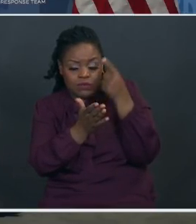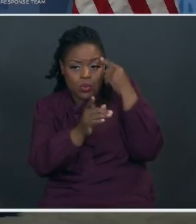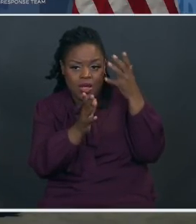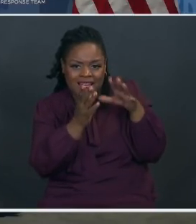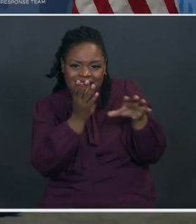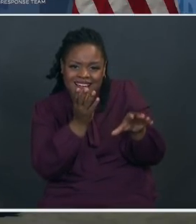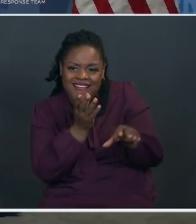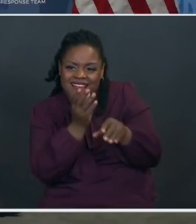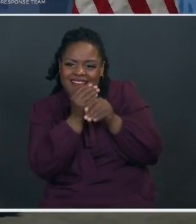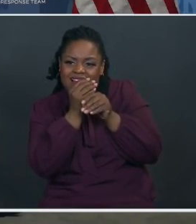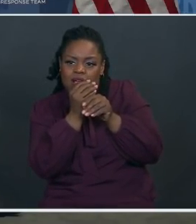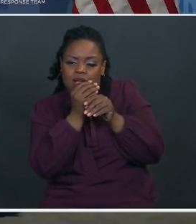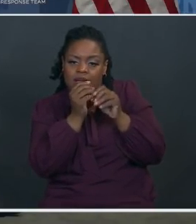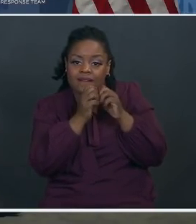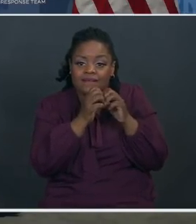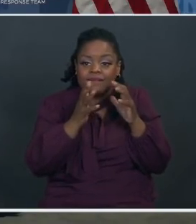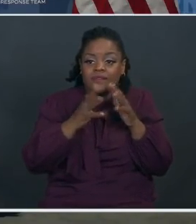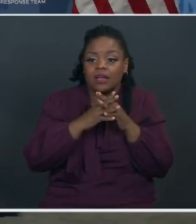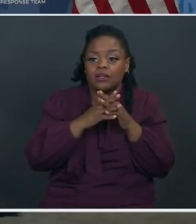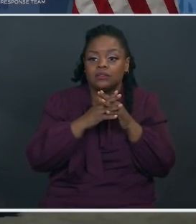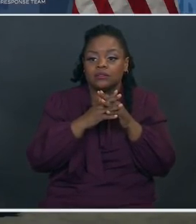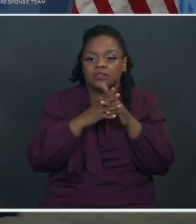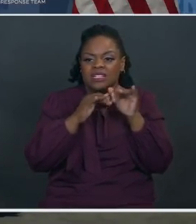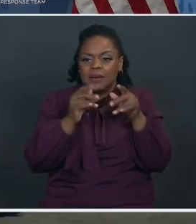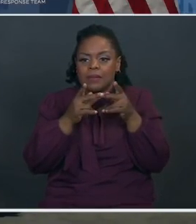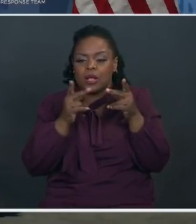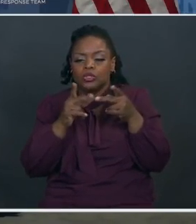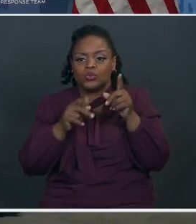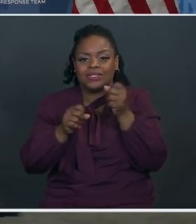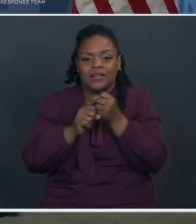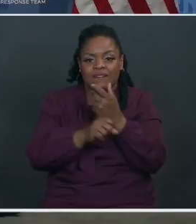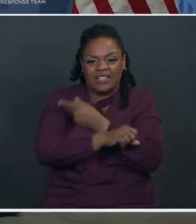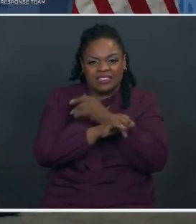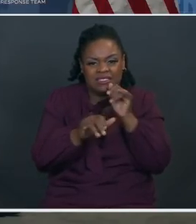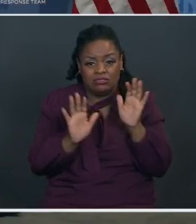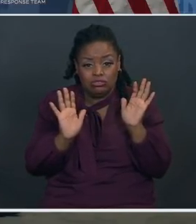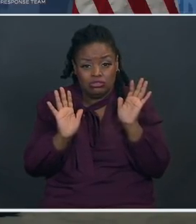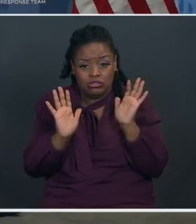sites that provide for more vaccinators.